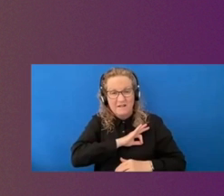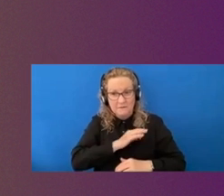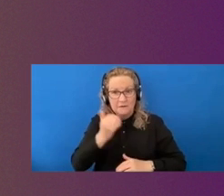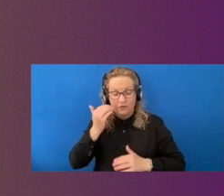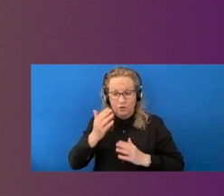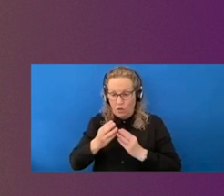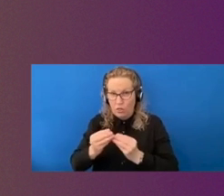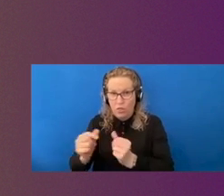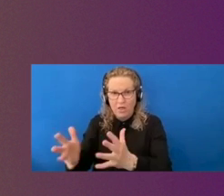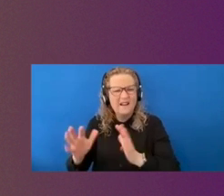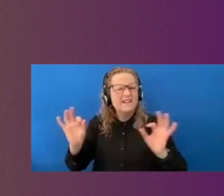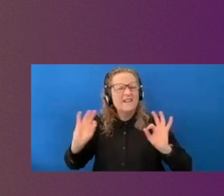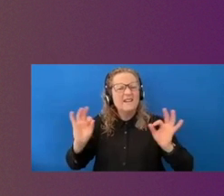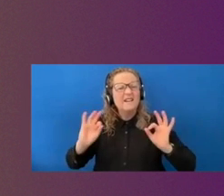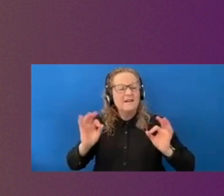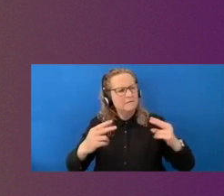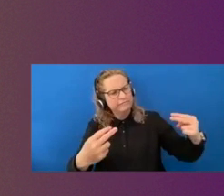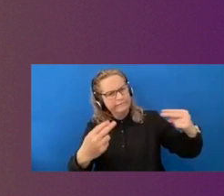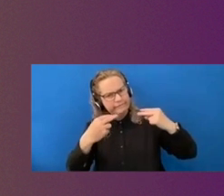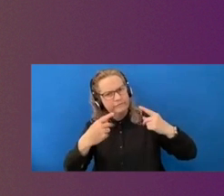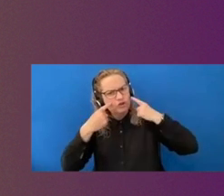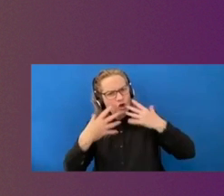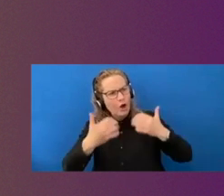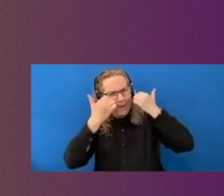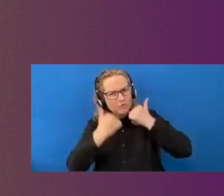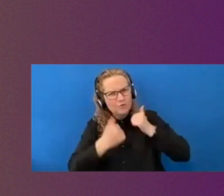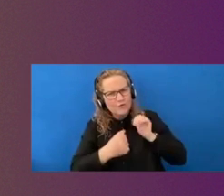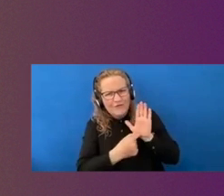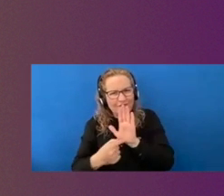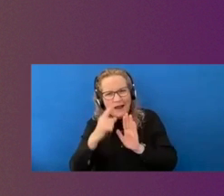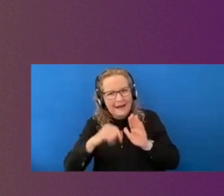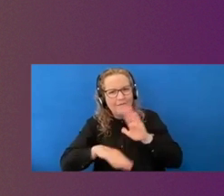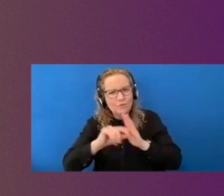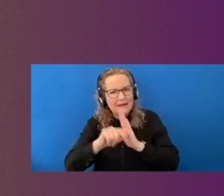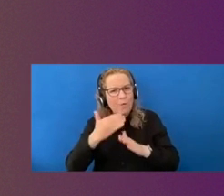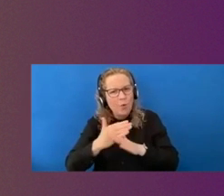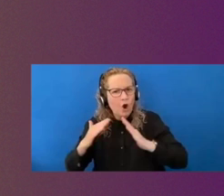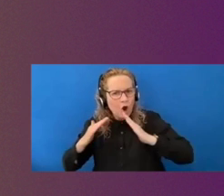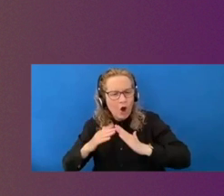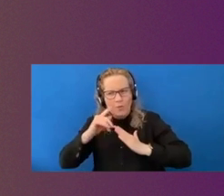take these and show that look this has been proven um this is how we can move forward and make it